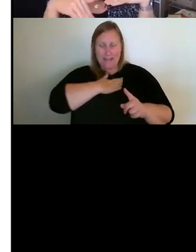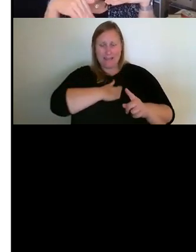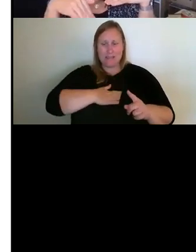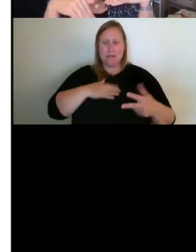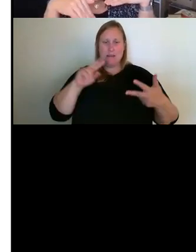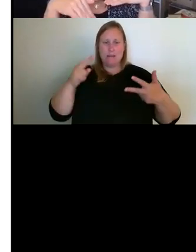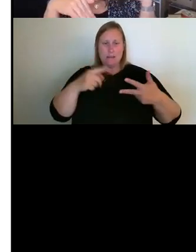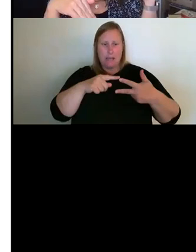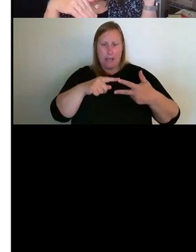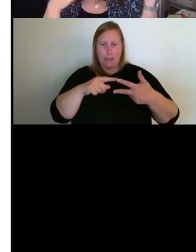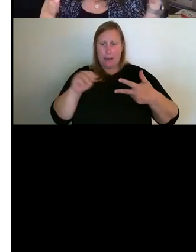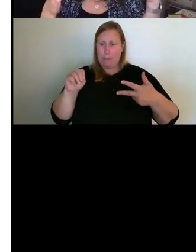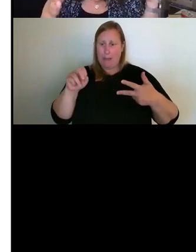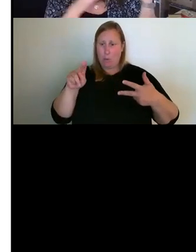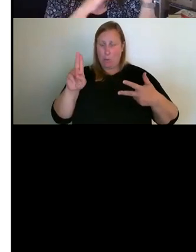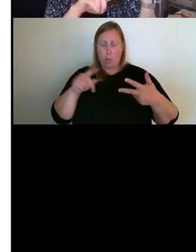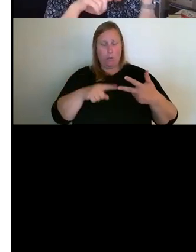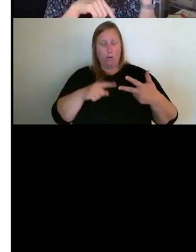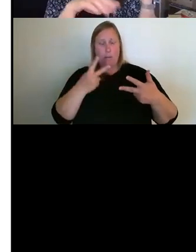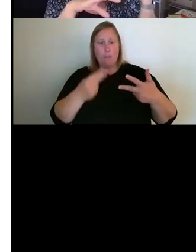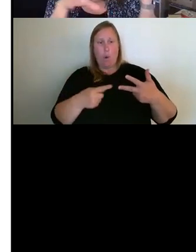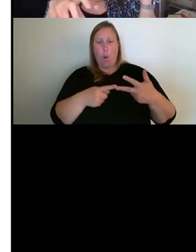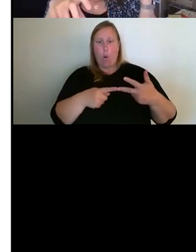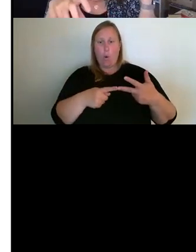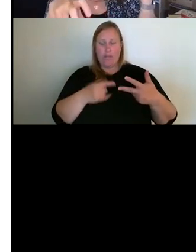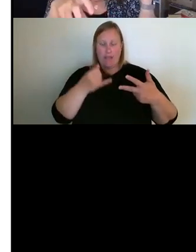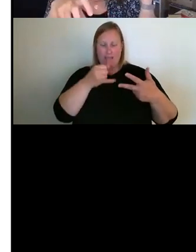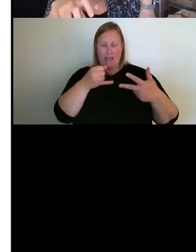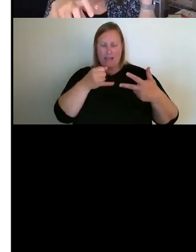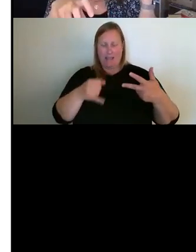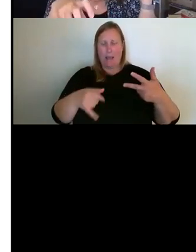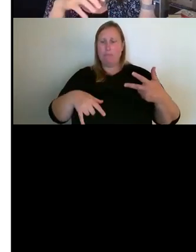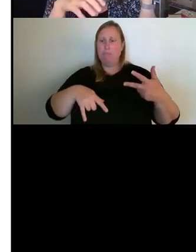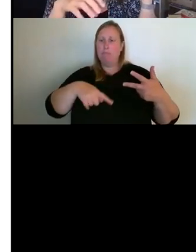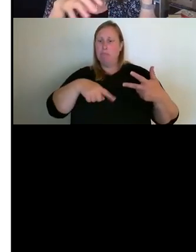The word is both, the three lines and the word "menu."